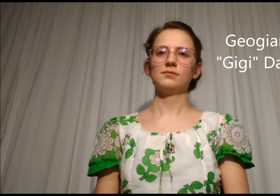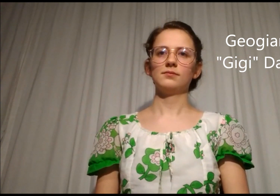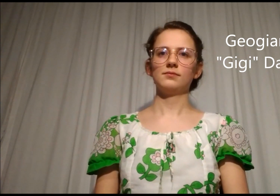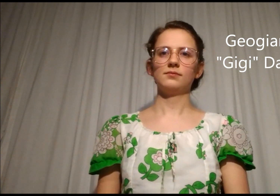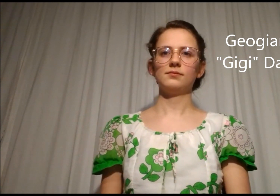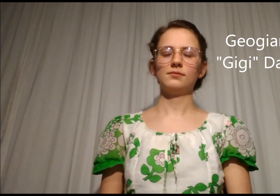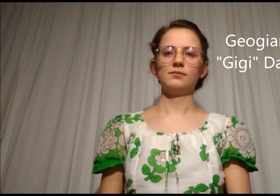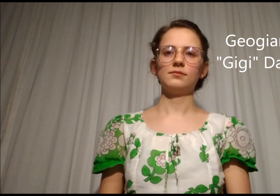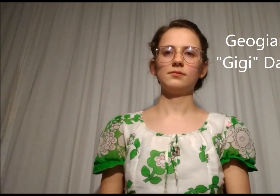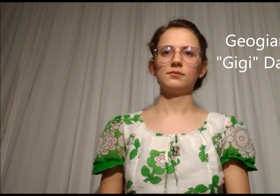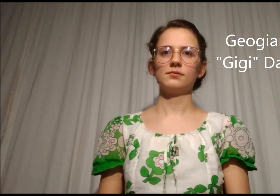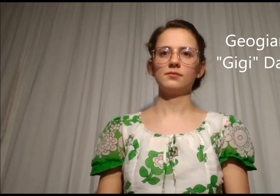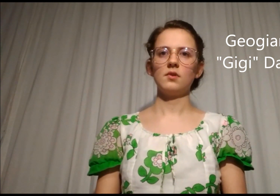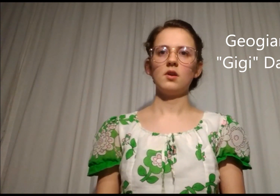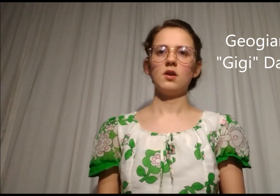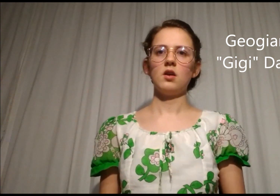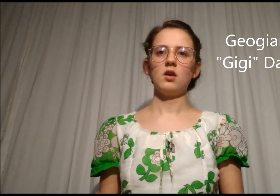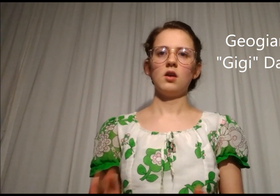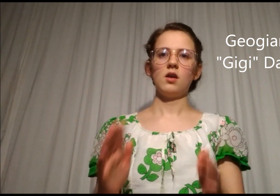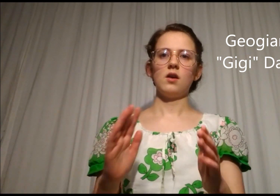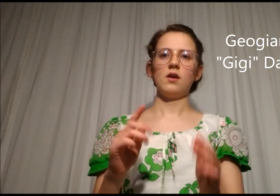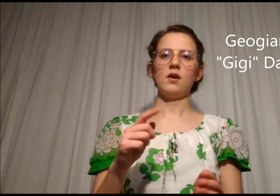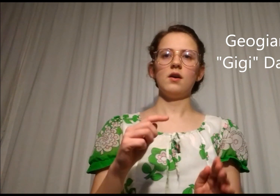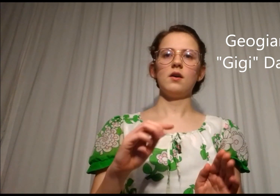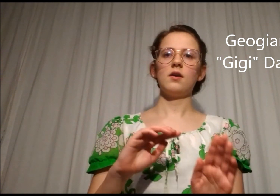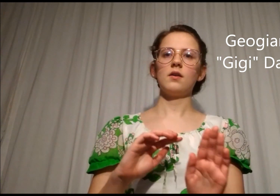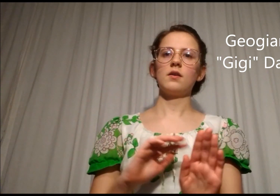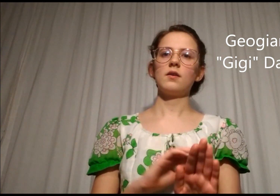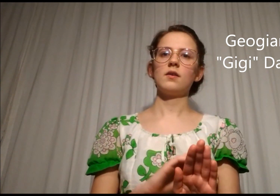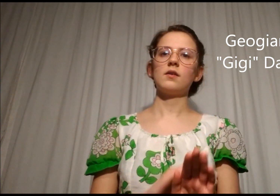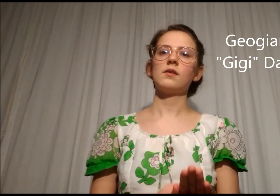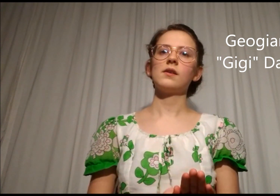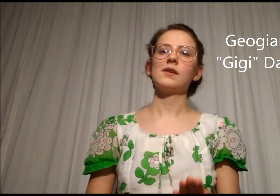*brain.exe has stopped working pt. 2*